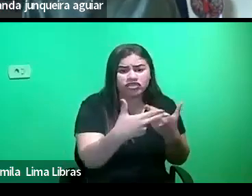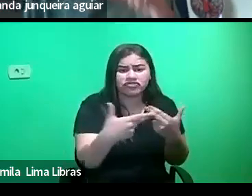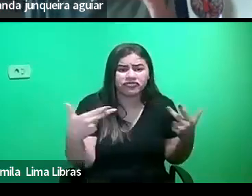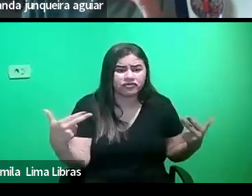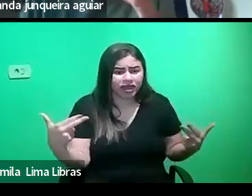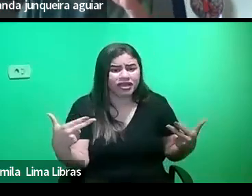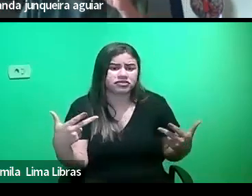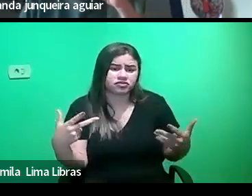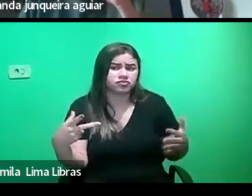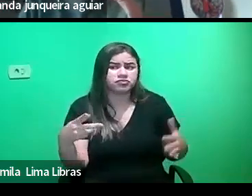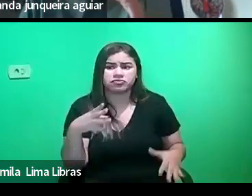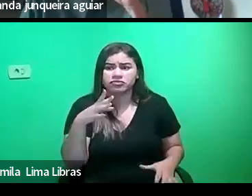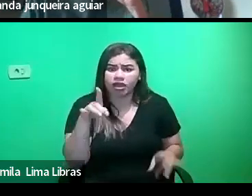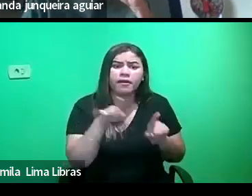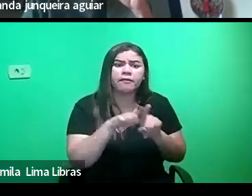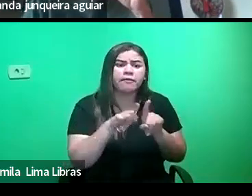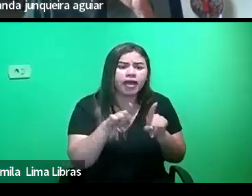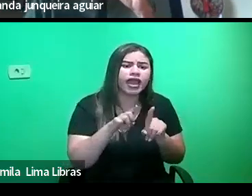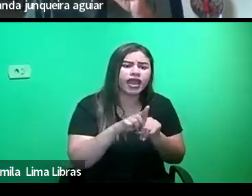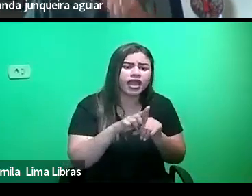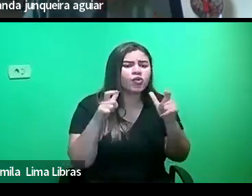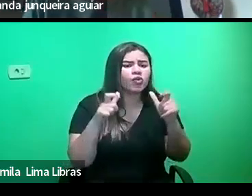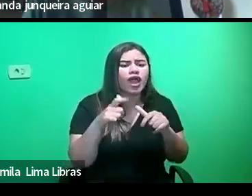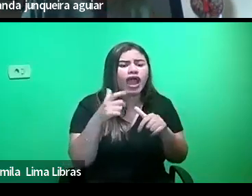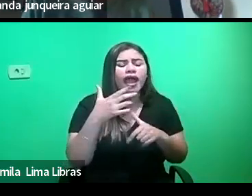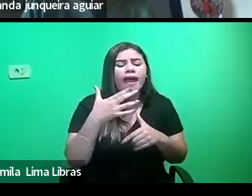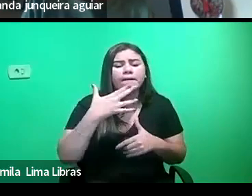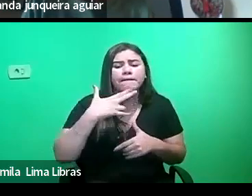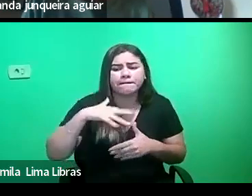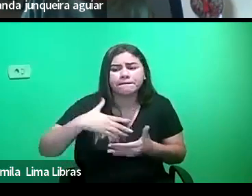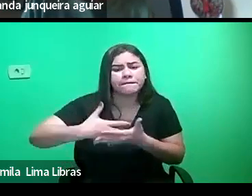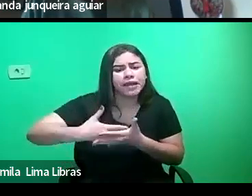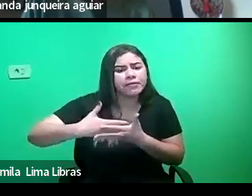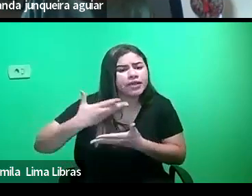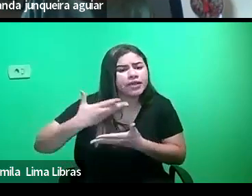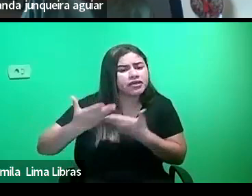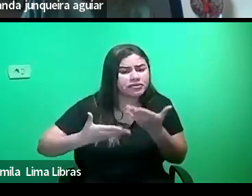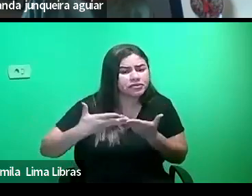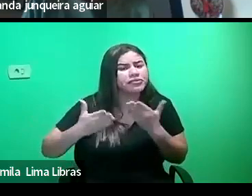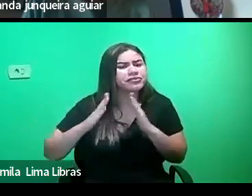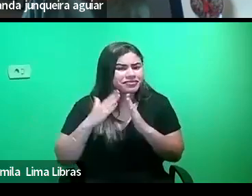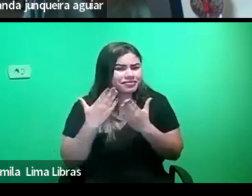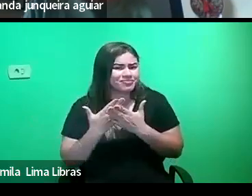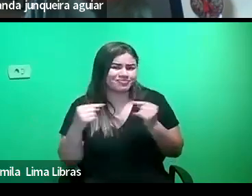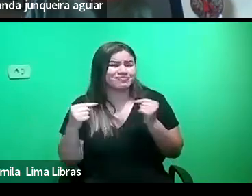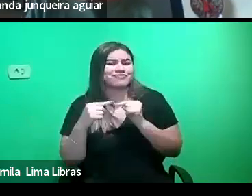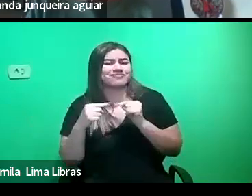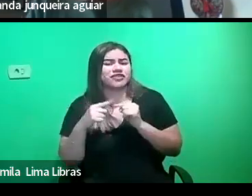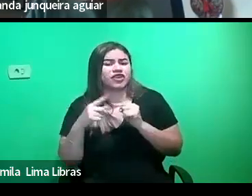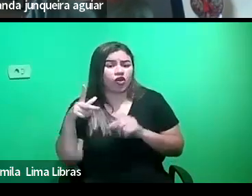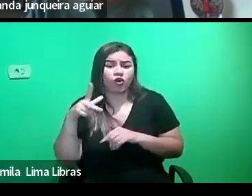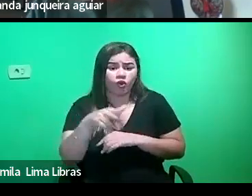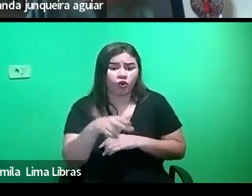yeah *lang*